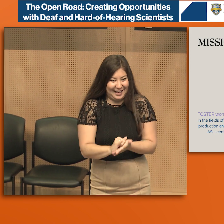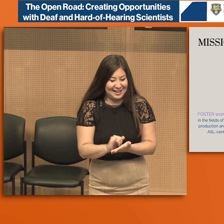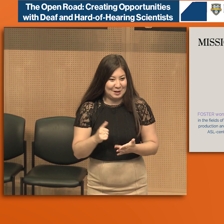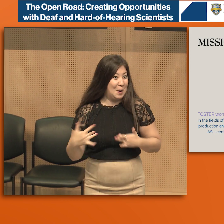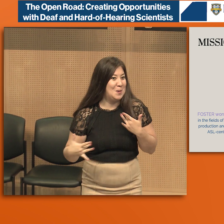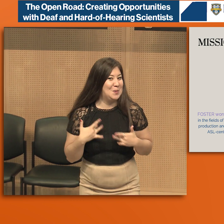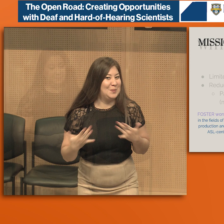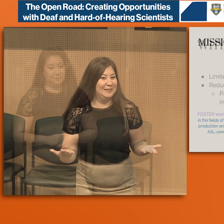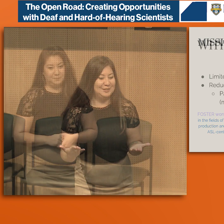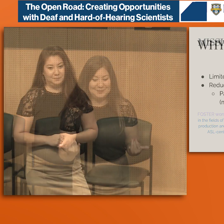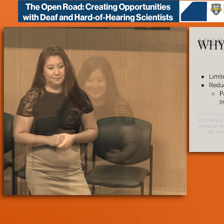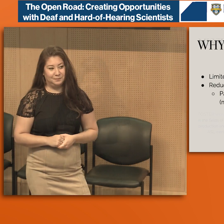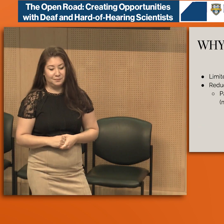which is one of the purpos--